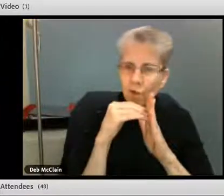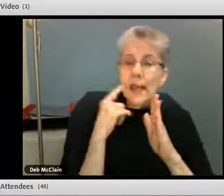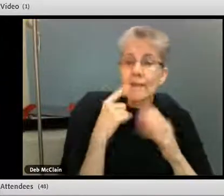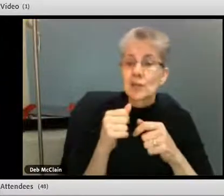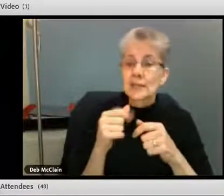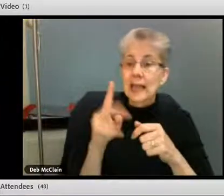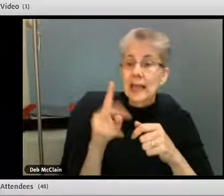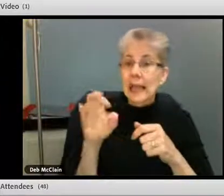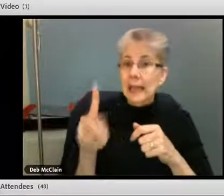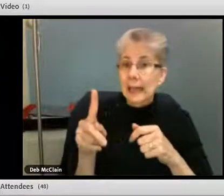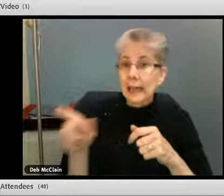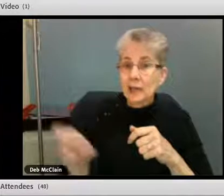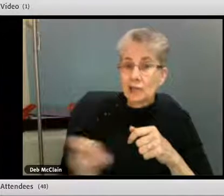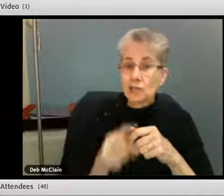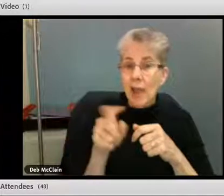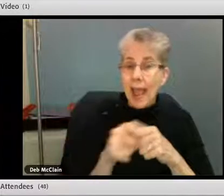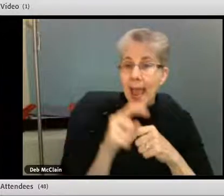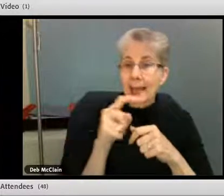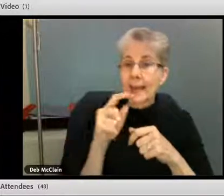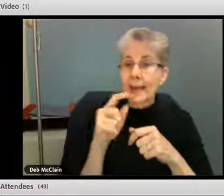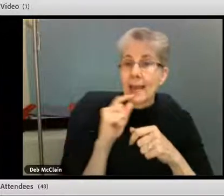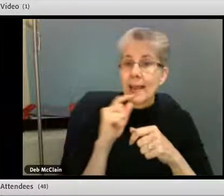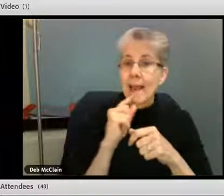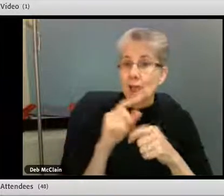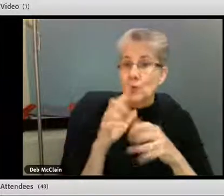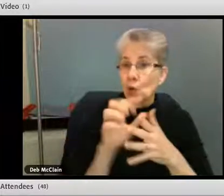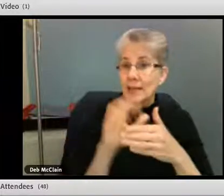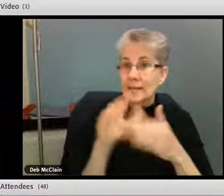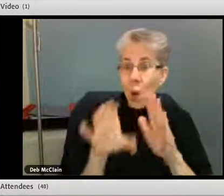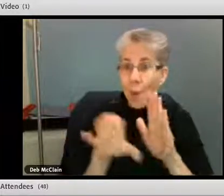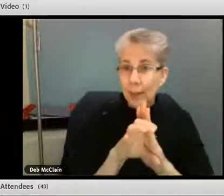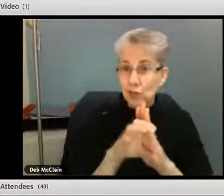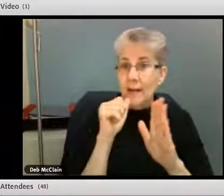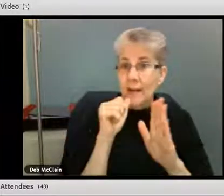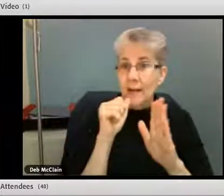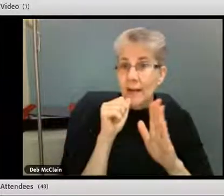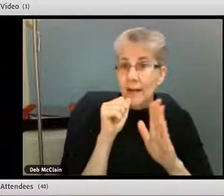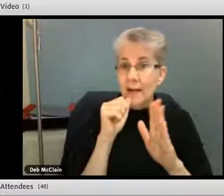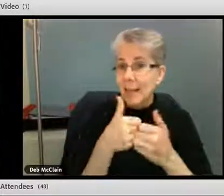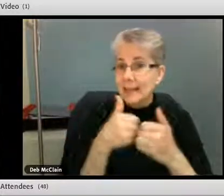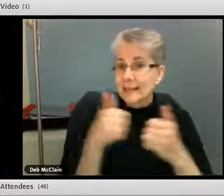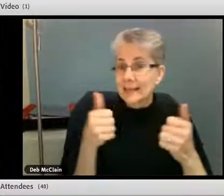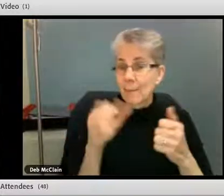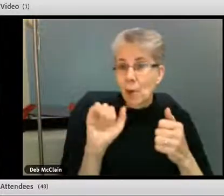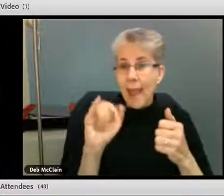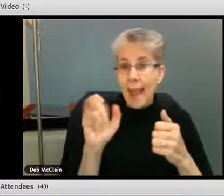without making it separate actions, if you make one little mistake, you're gonna have to start all over.